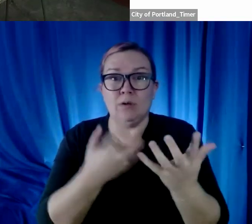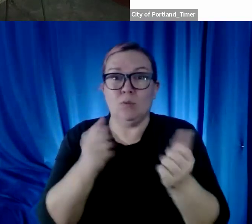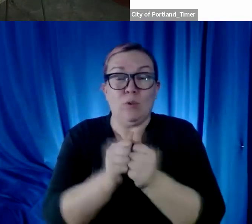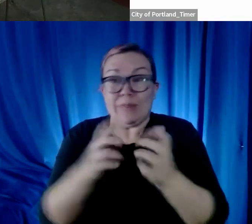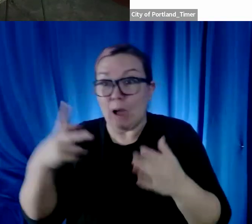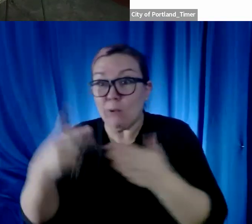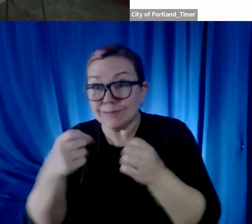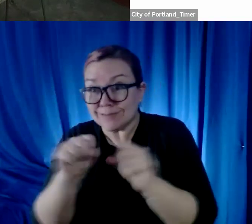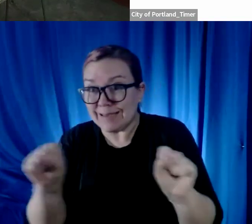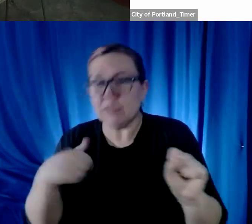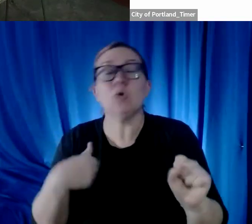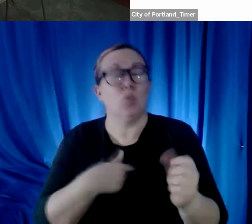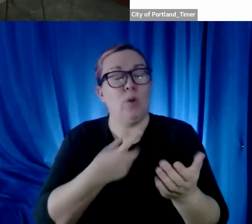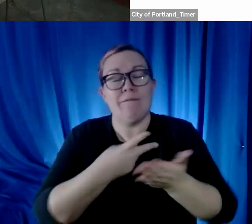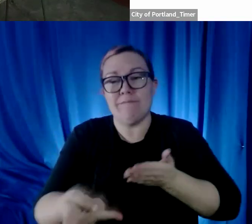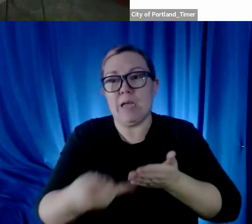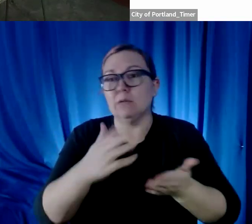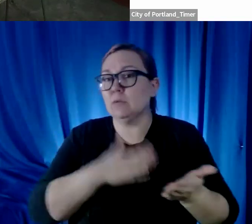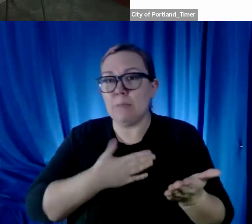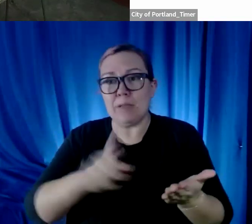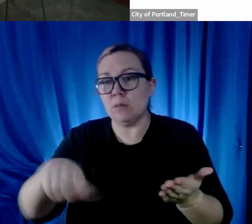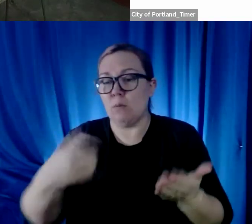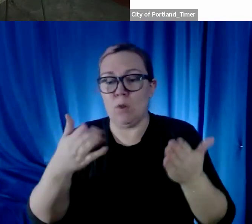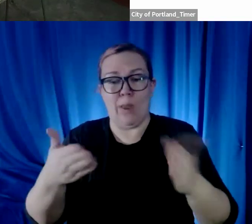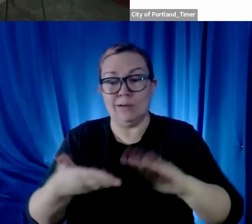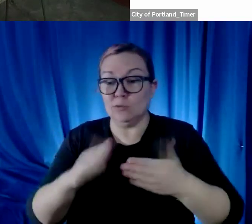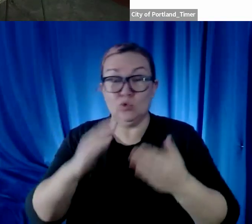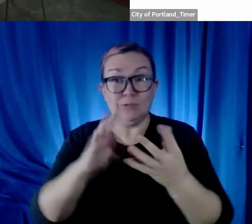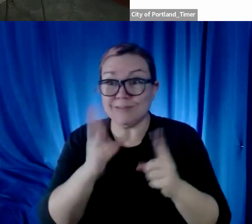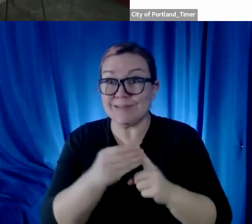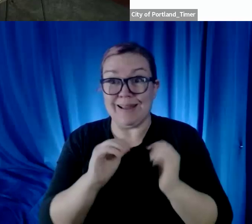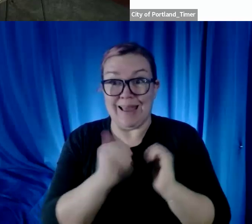We will have admitted that the only way to improve society is through punitive action.